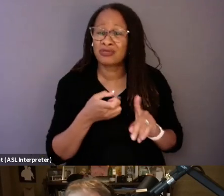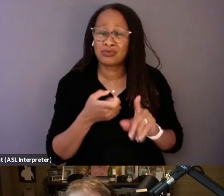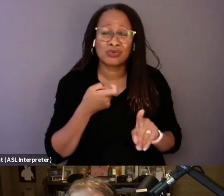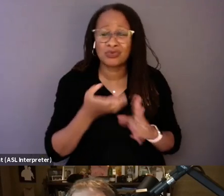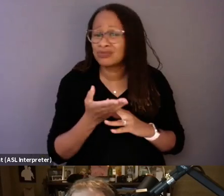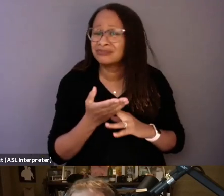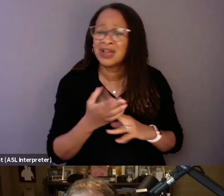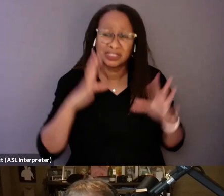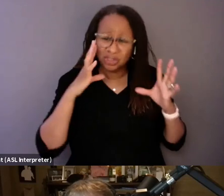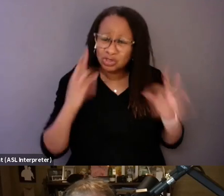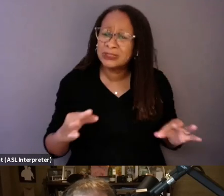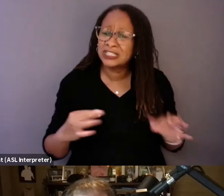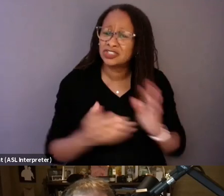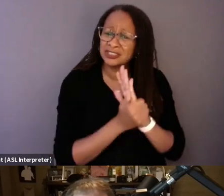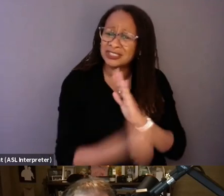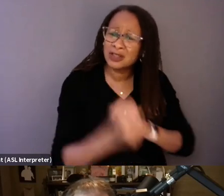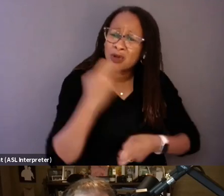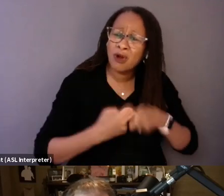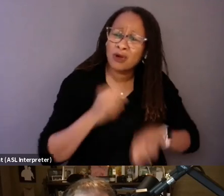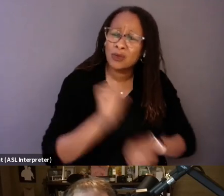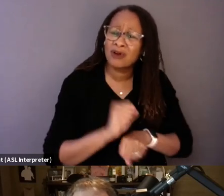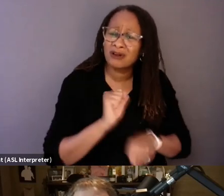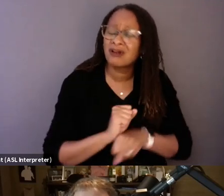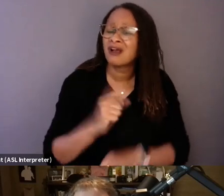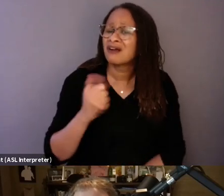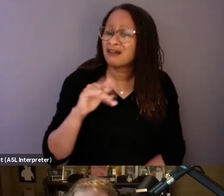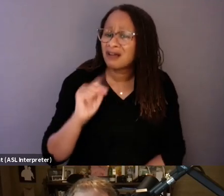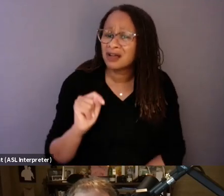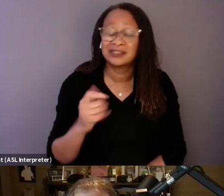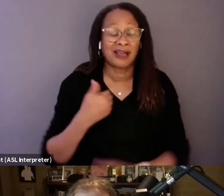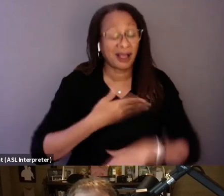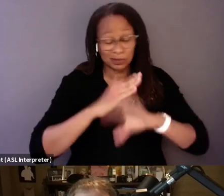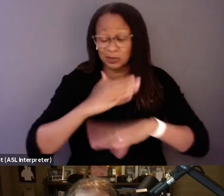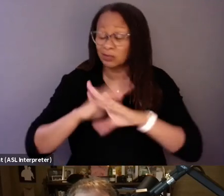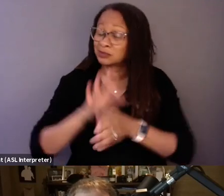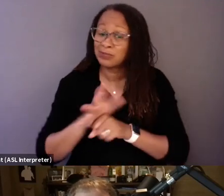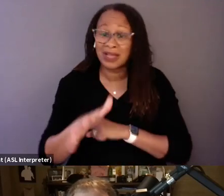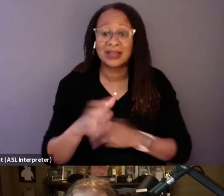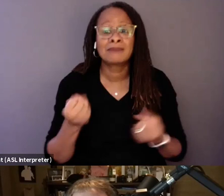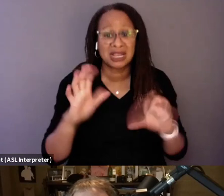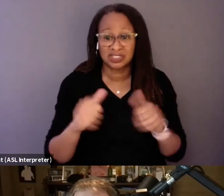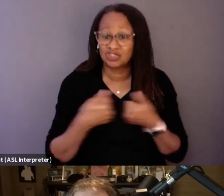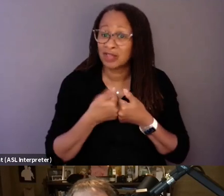He fought lots of hostels, had a lot of challenges and stayed true to his heart.